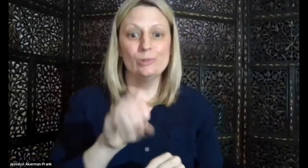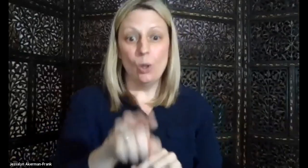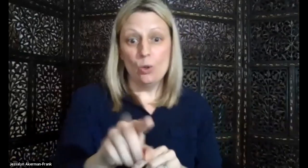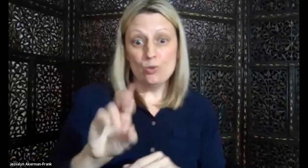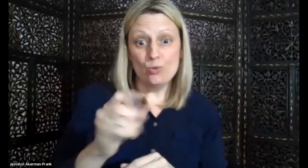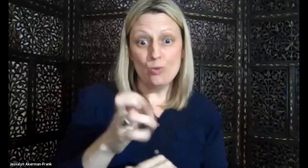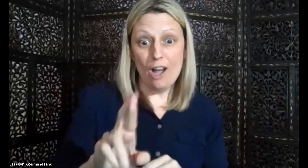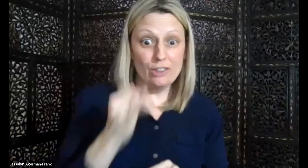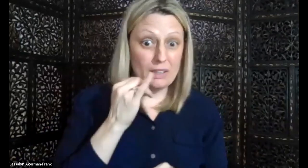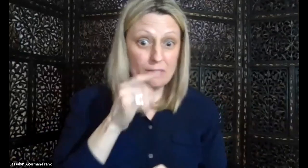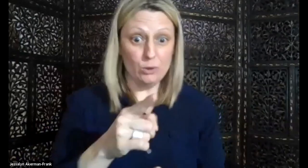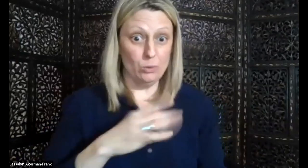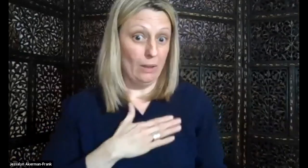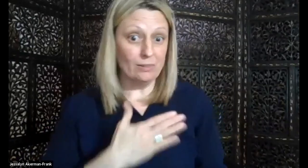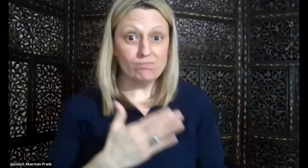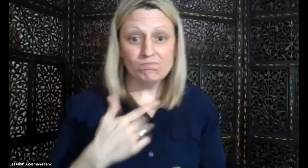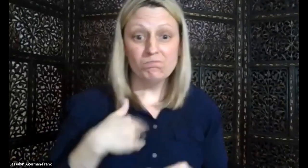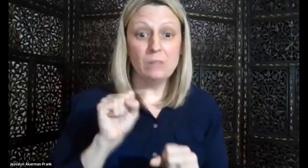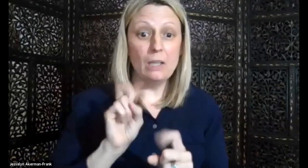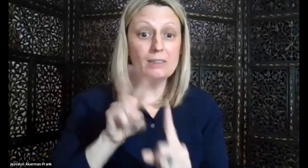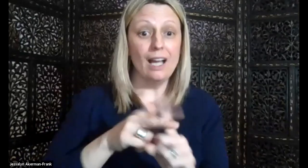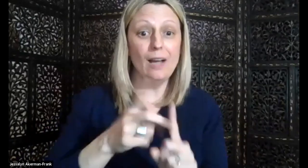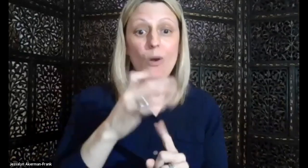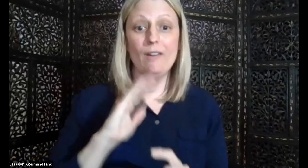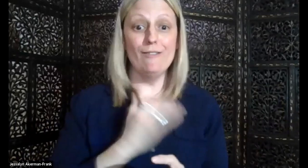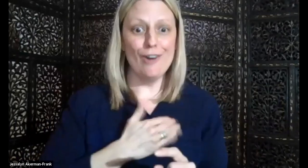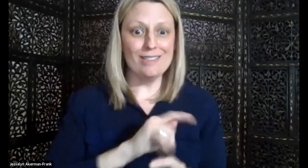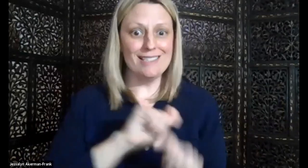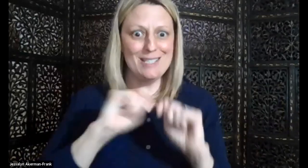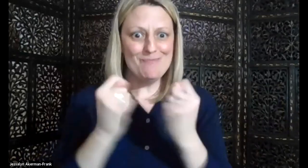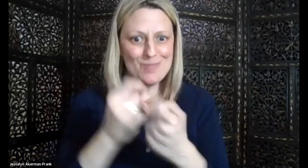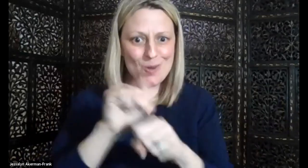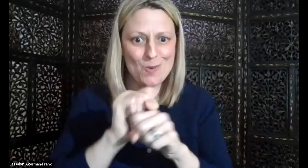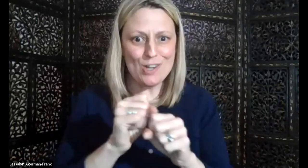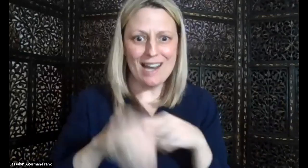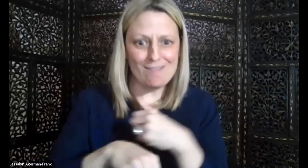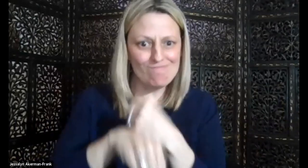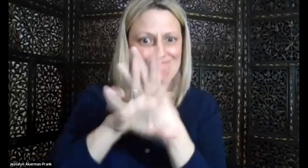share your private code with others. So we don't want for anyone here to know the information to the